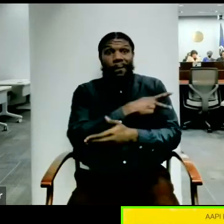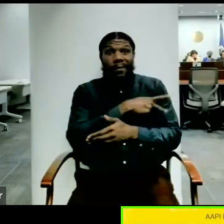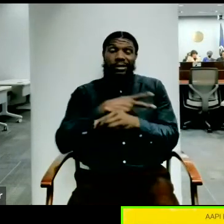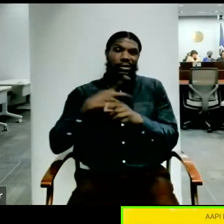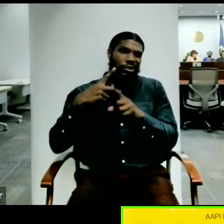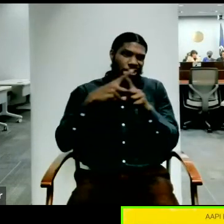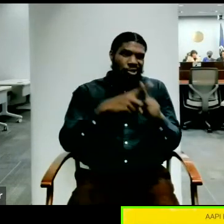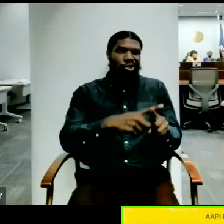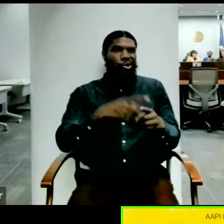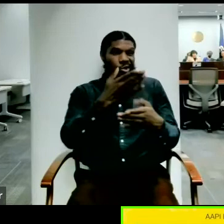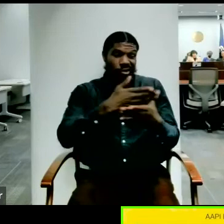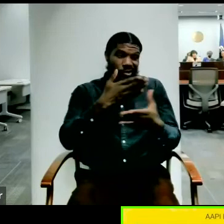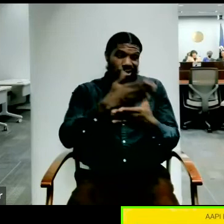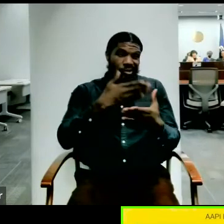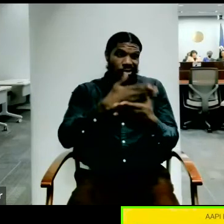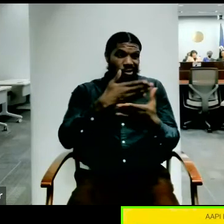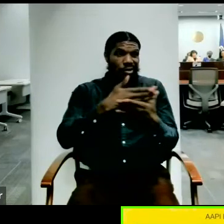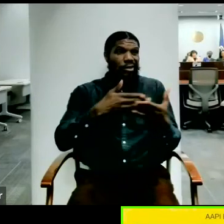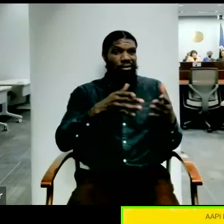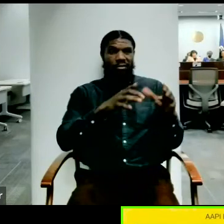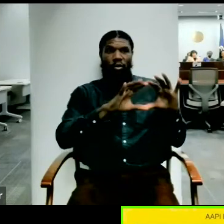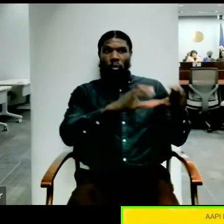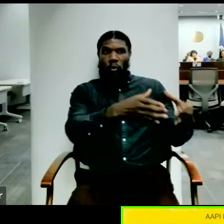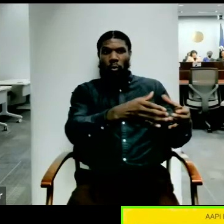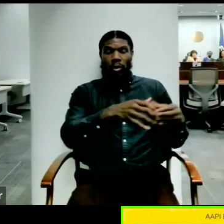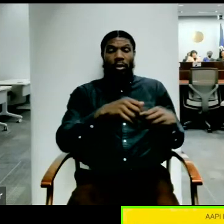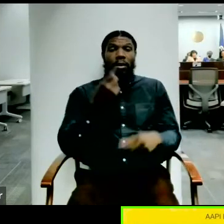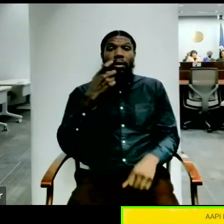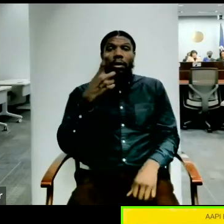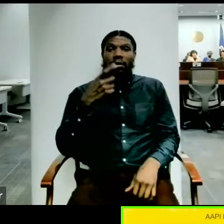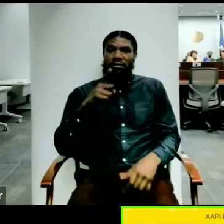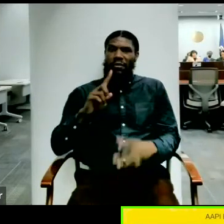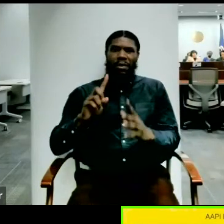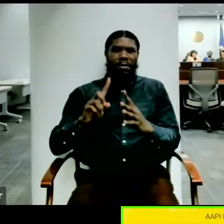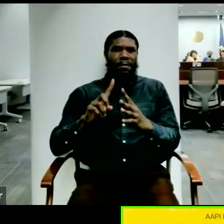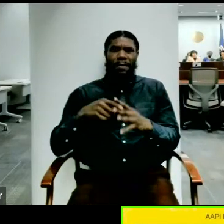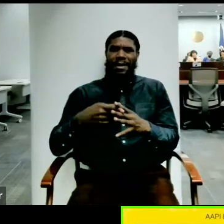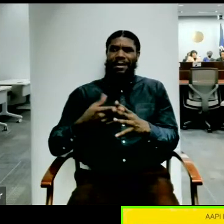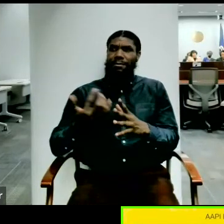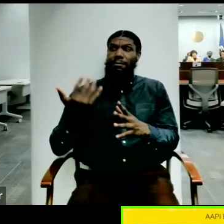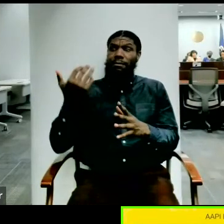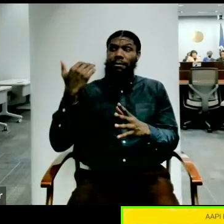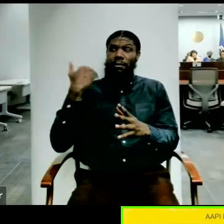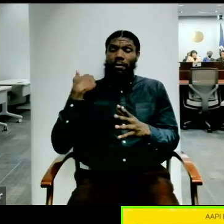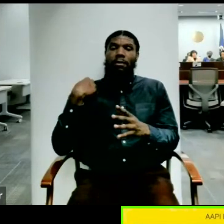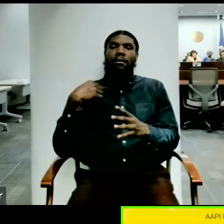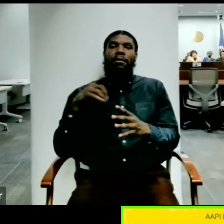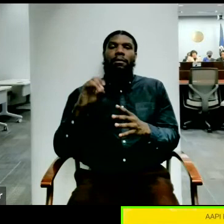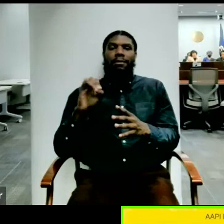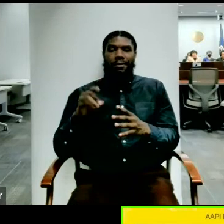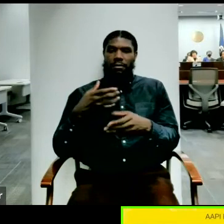And I want to say that we actually the very beginning got many reports from Commissioners